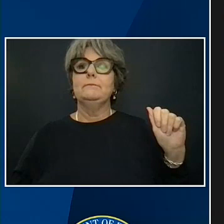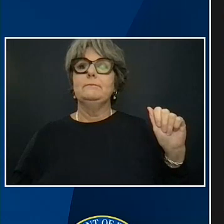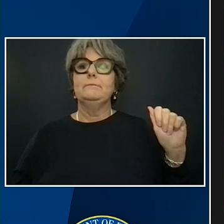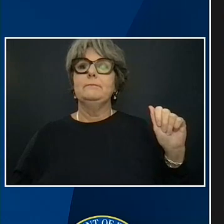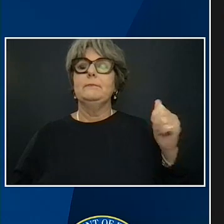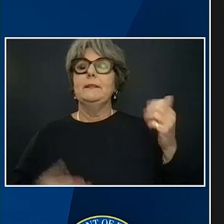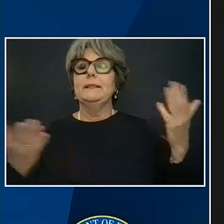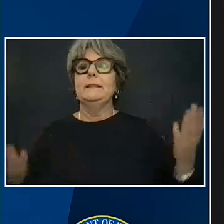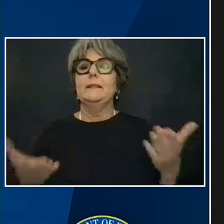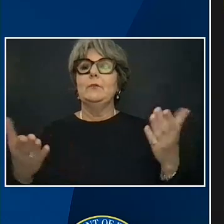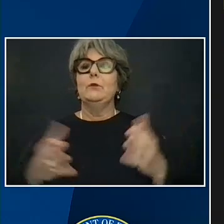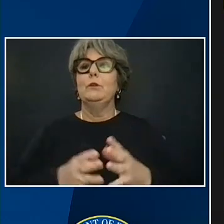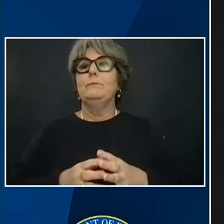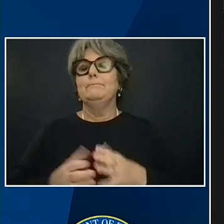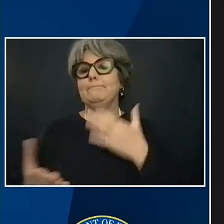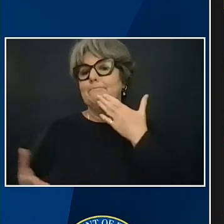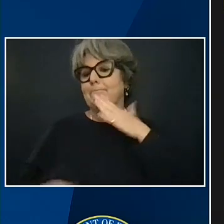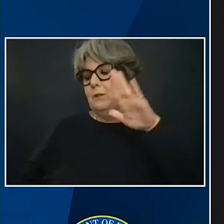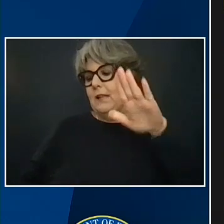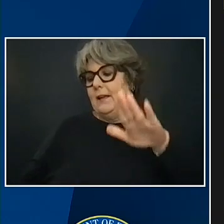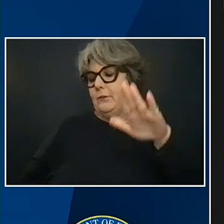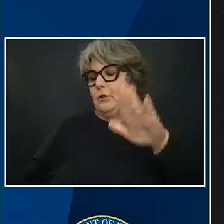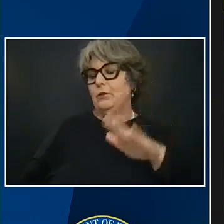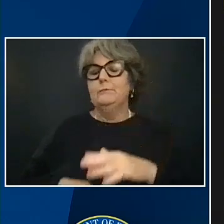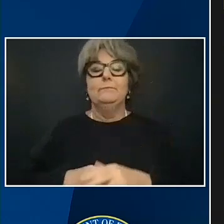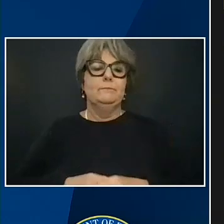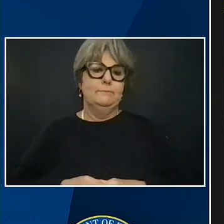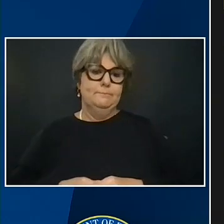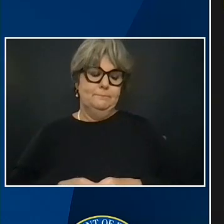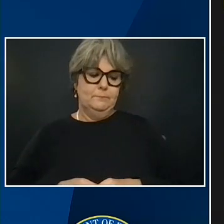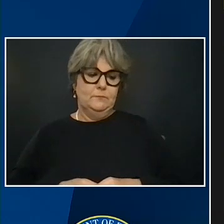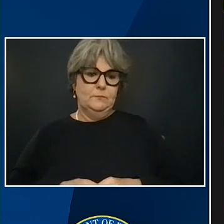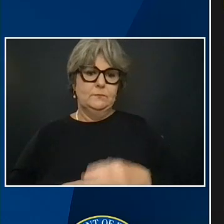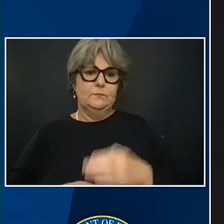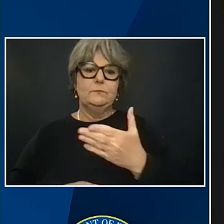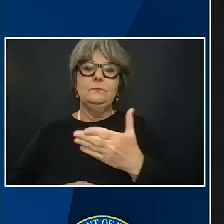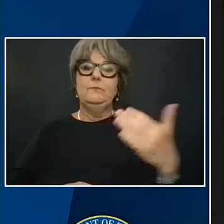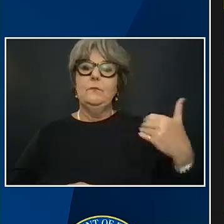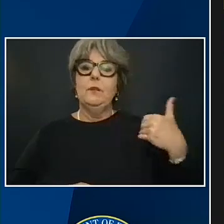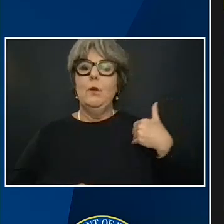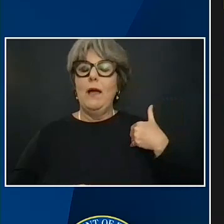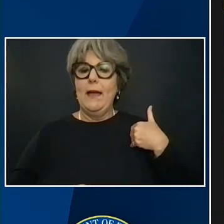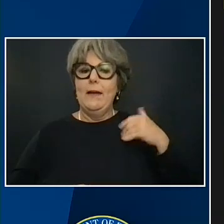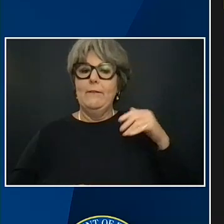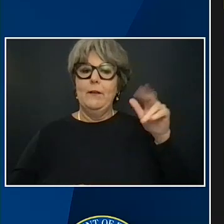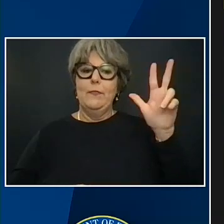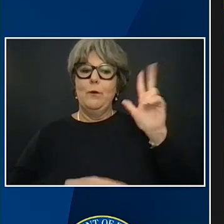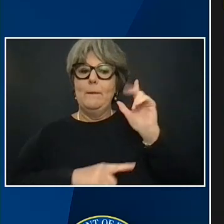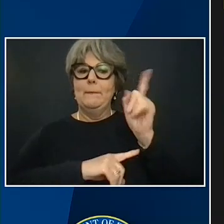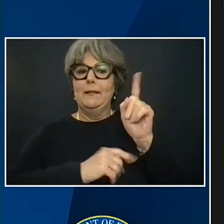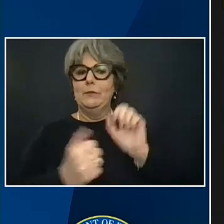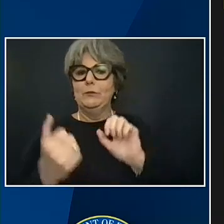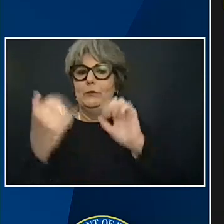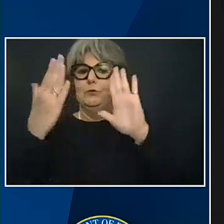Good afternoon. Good afternoon, Chandra. You have three minutes to address the committee this afternoon with the